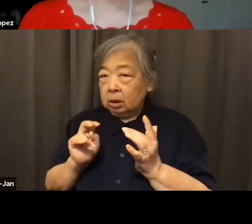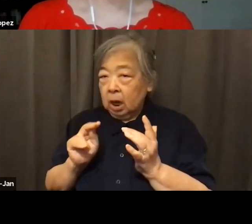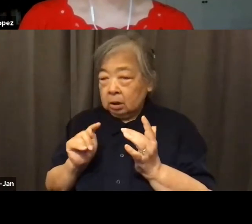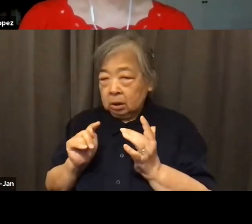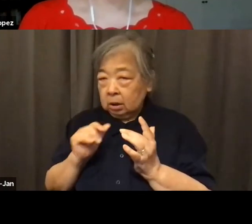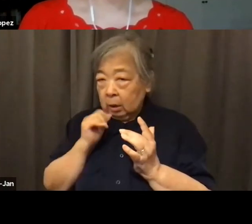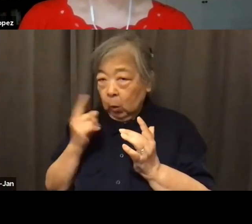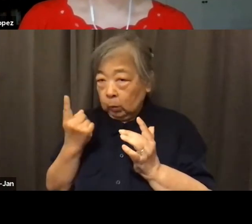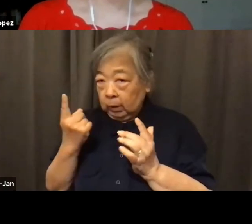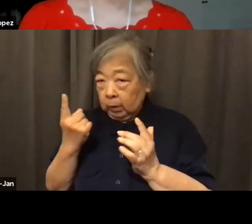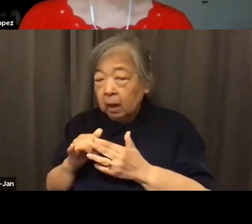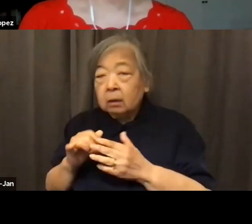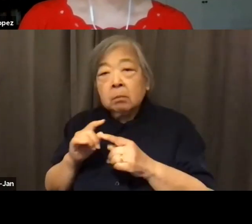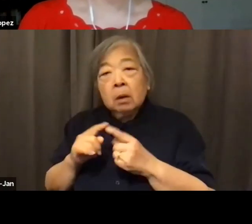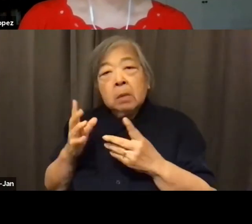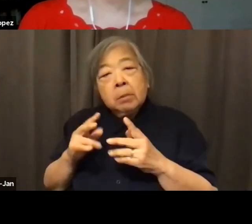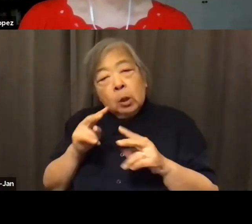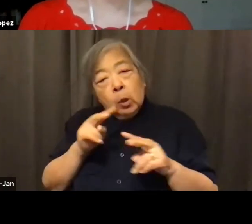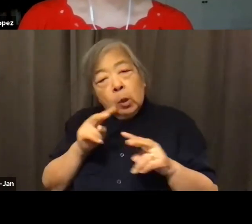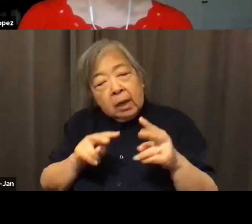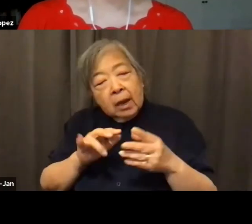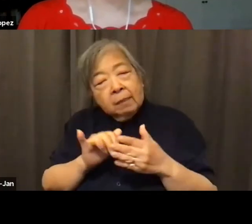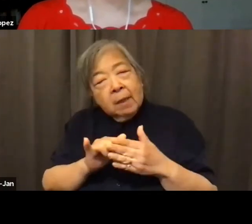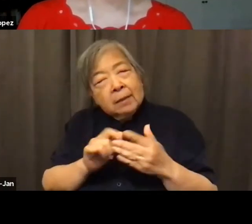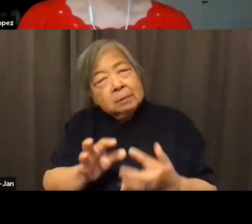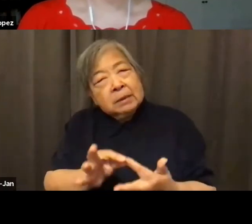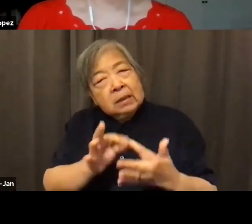type of program consideration.